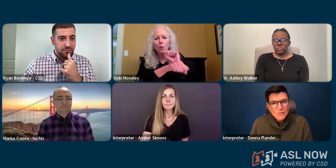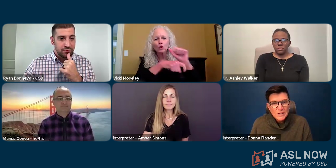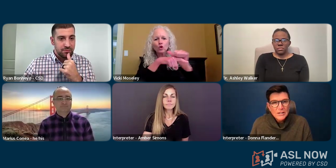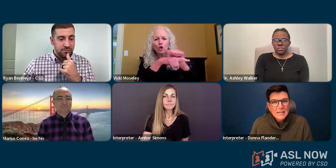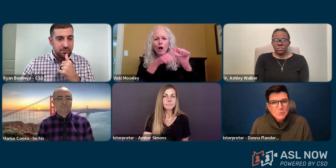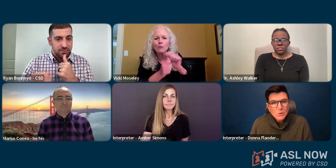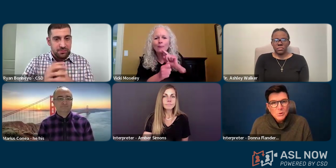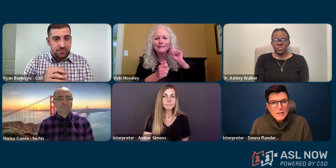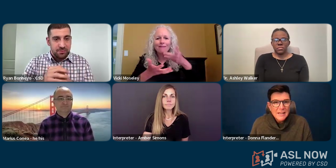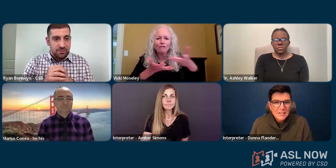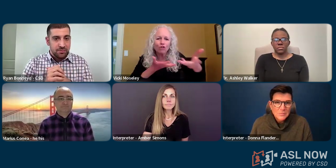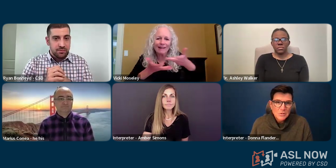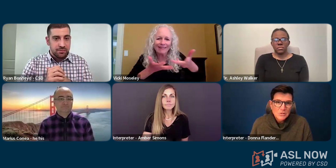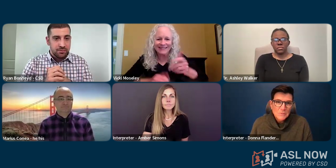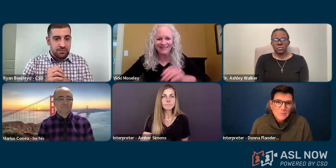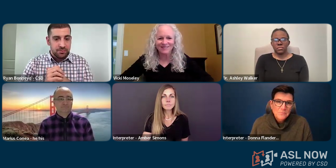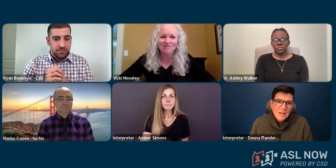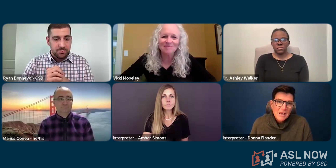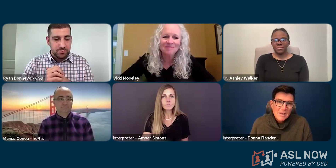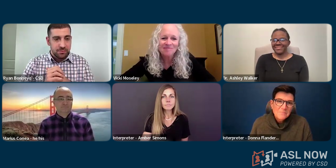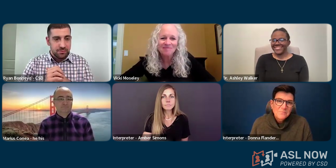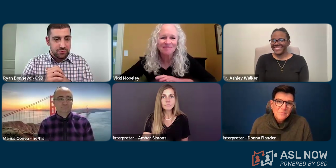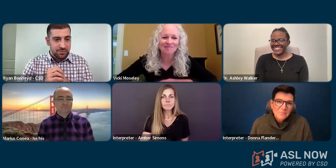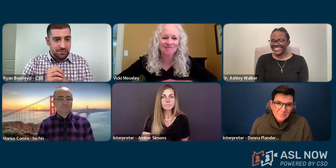and hard of hearing employees and customers.